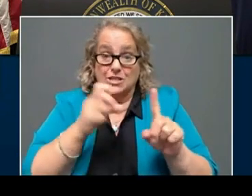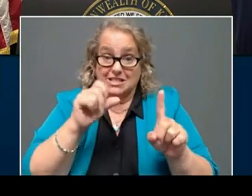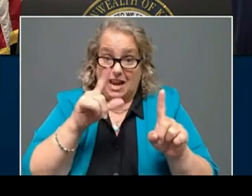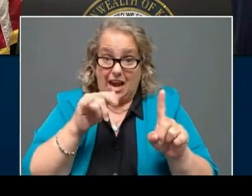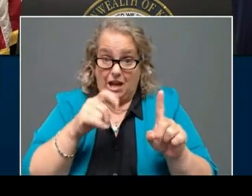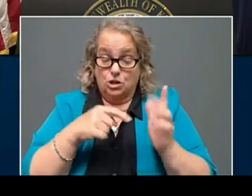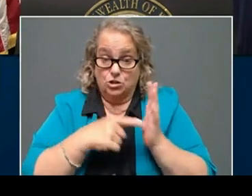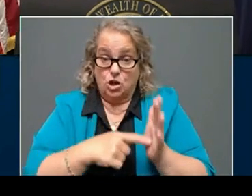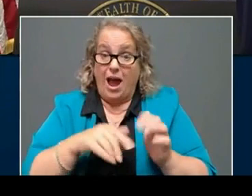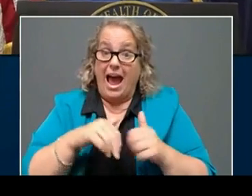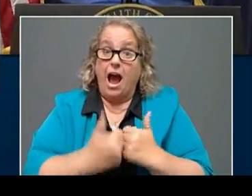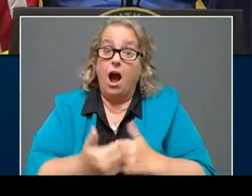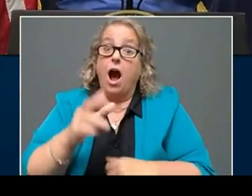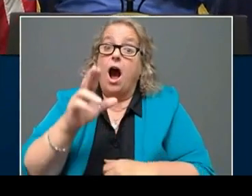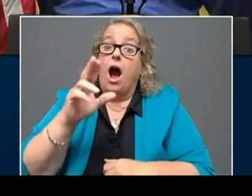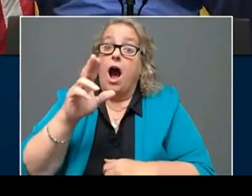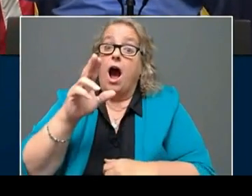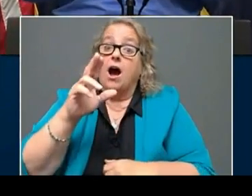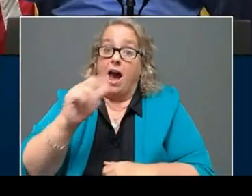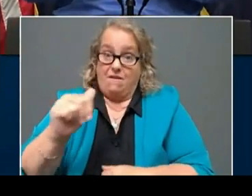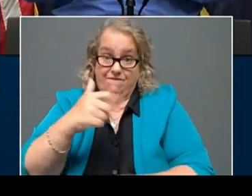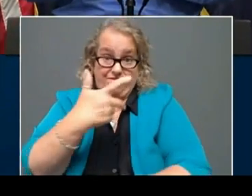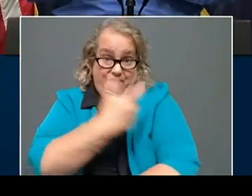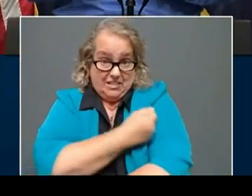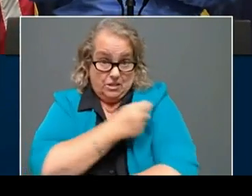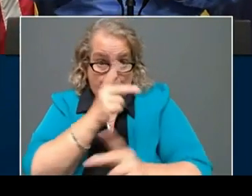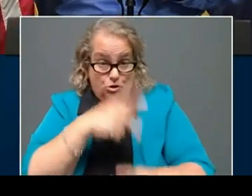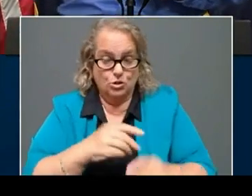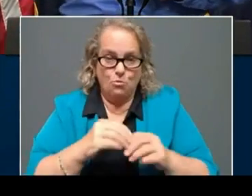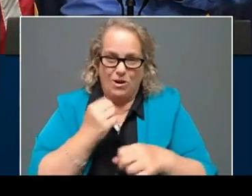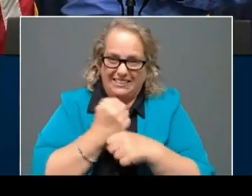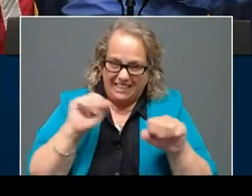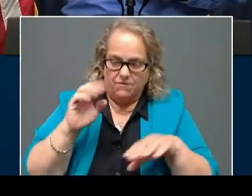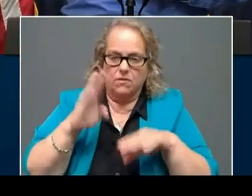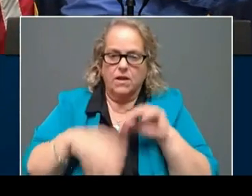safer than unvaccinated person at the individual level. This shows how at the